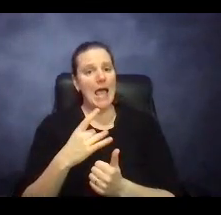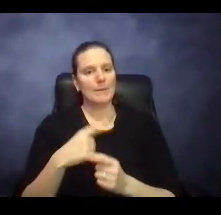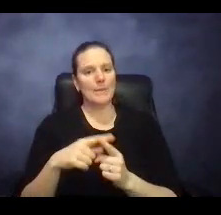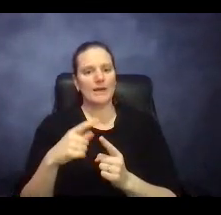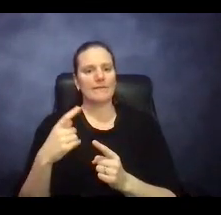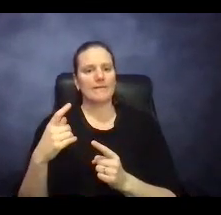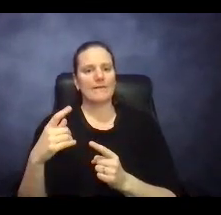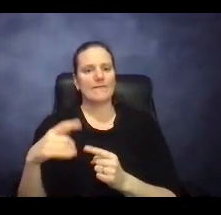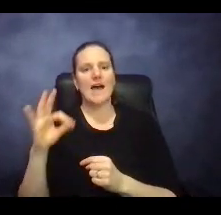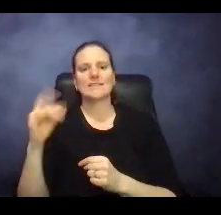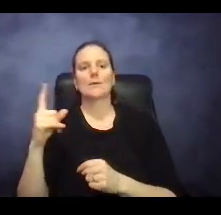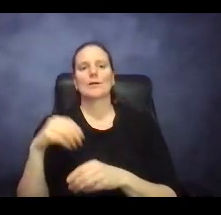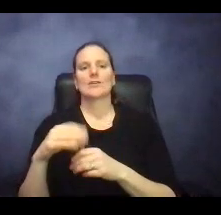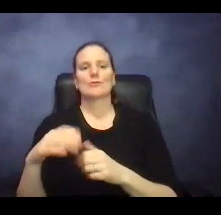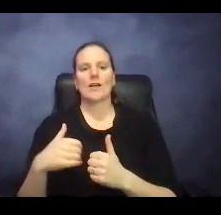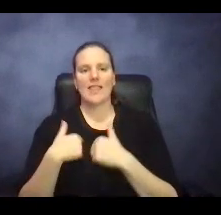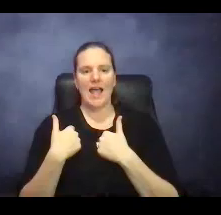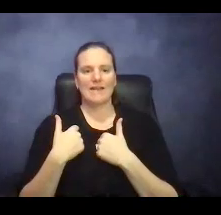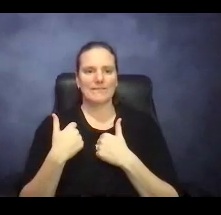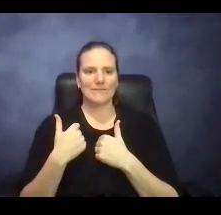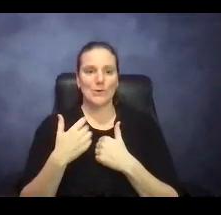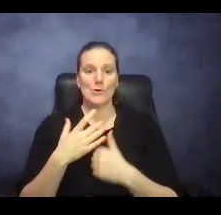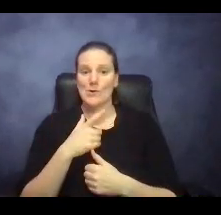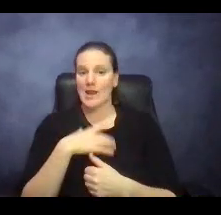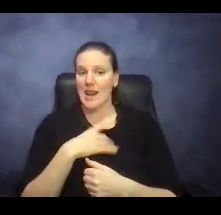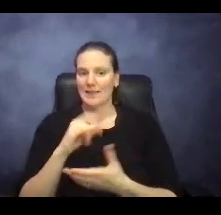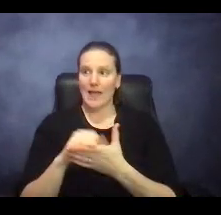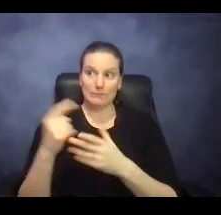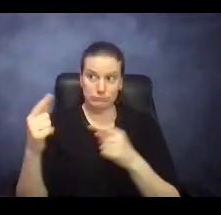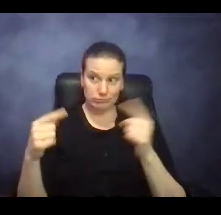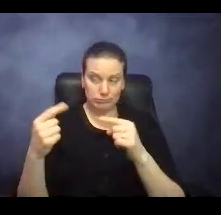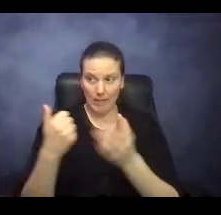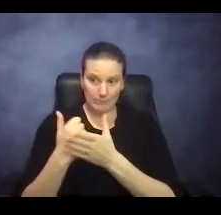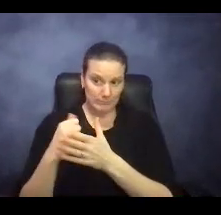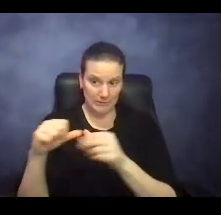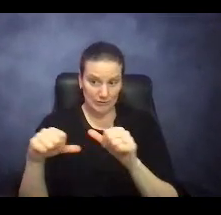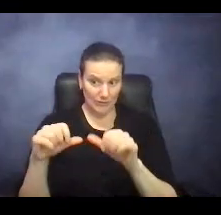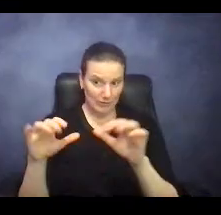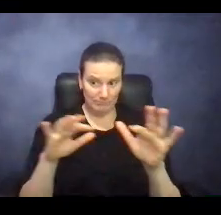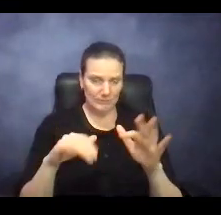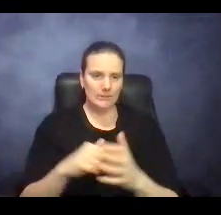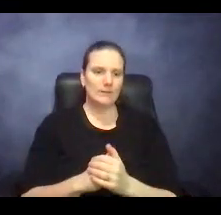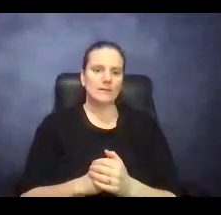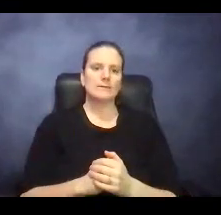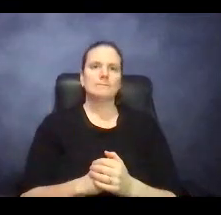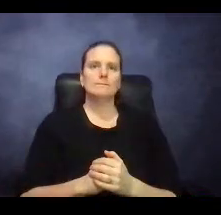who likes, likes to cook and work out. Some sort of reciprocal situation include probiotic rich foods.